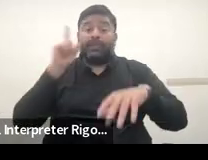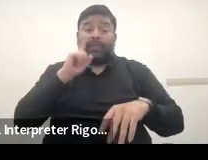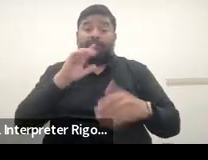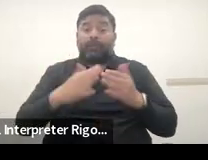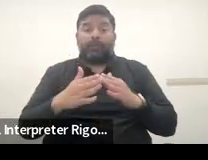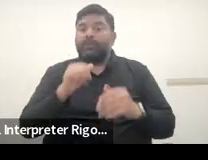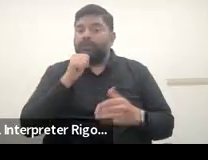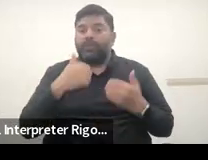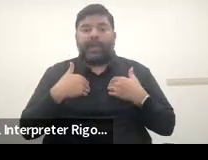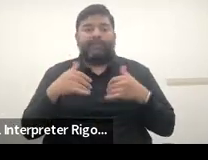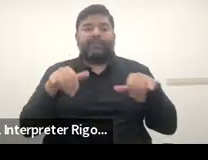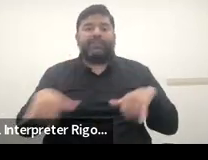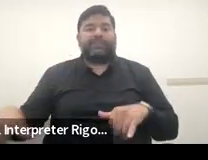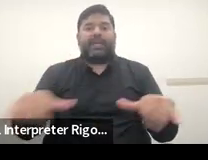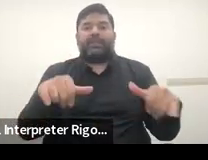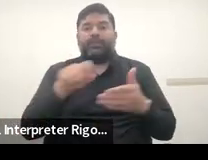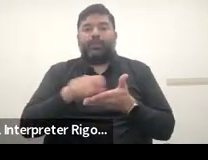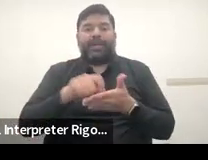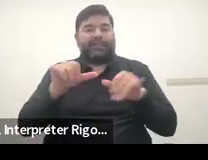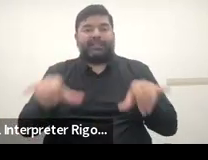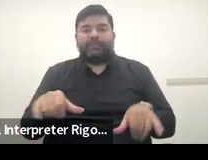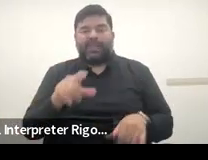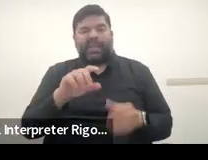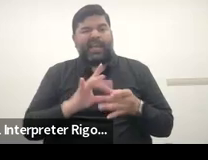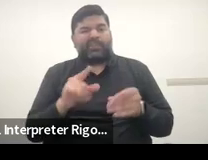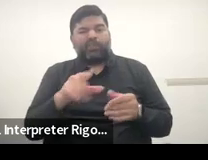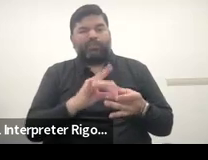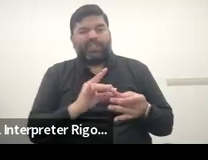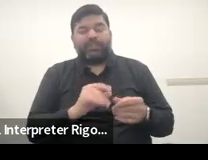have a standard writing system, as you point out. In the research, I think that there is